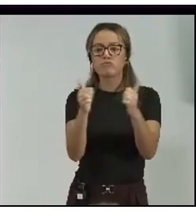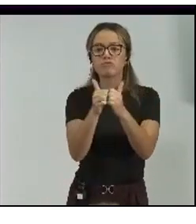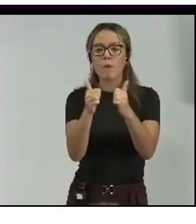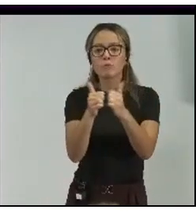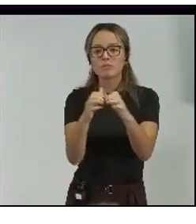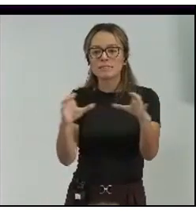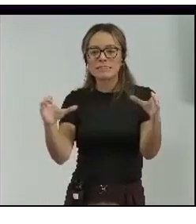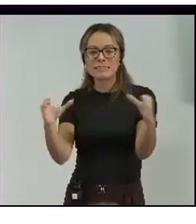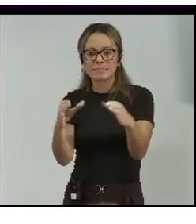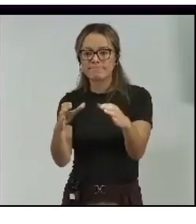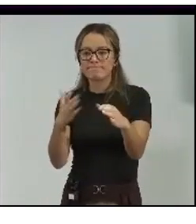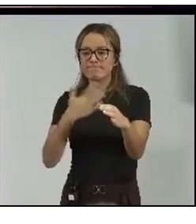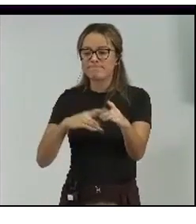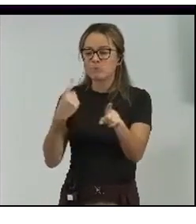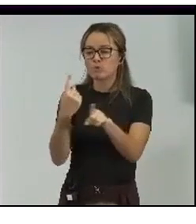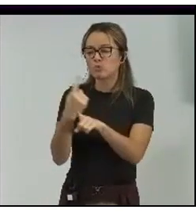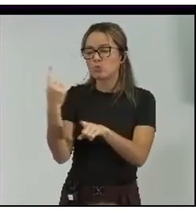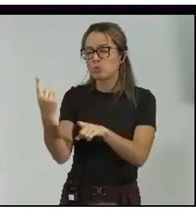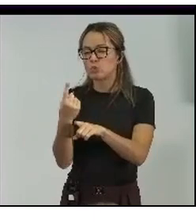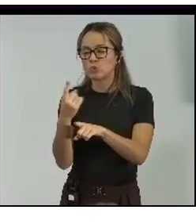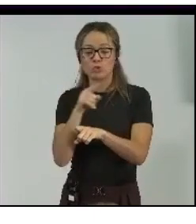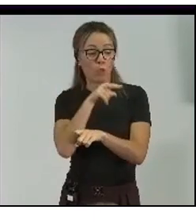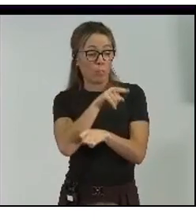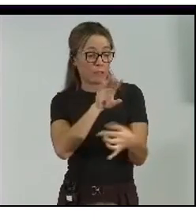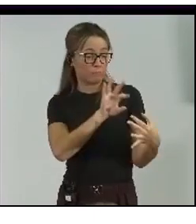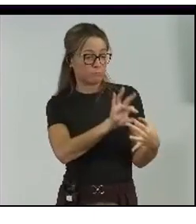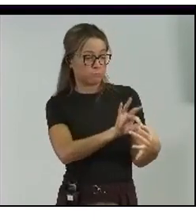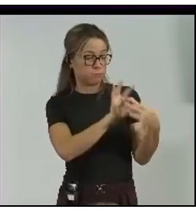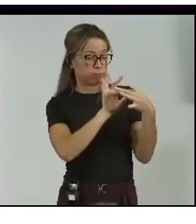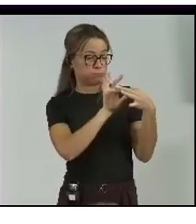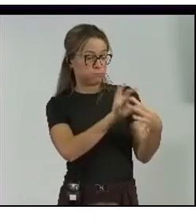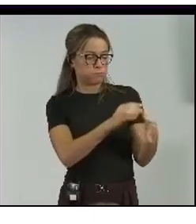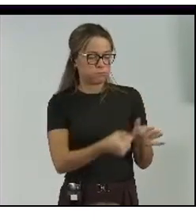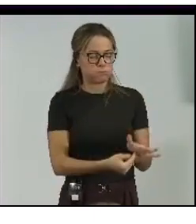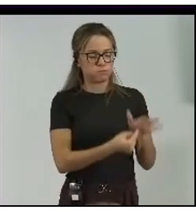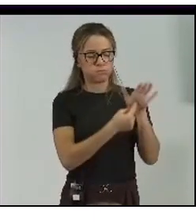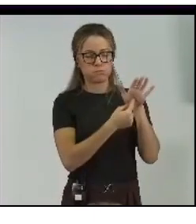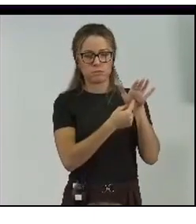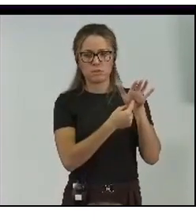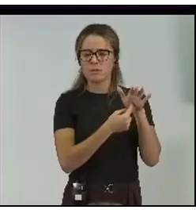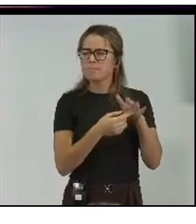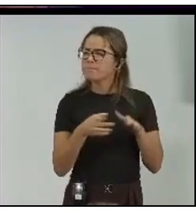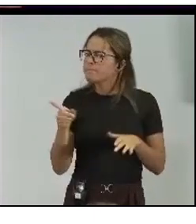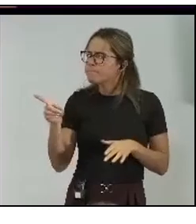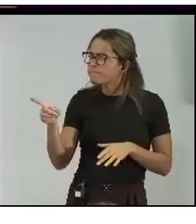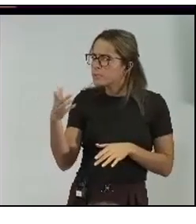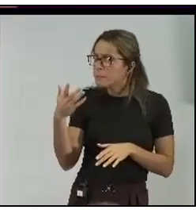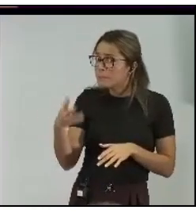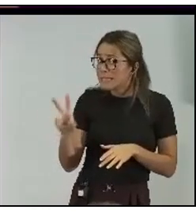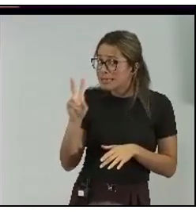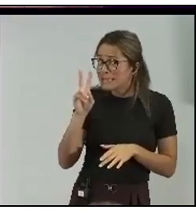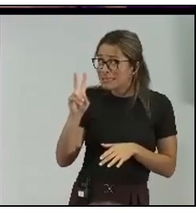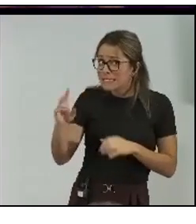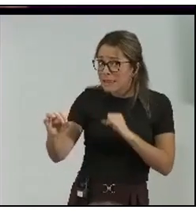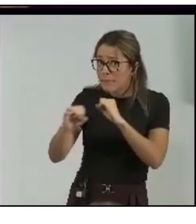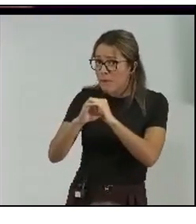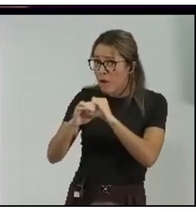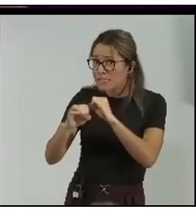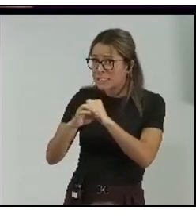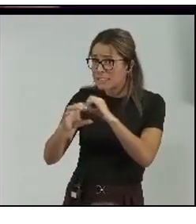So I think that relationship is, is really important. Have you seen the marketing industry around you or the ecosystems starting to